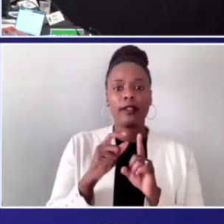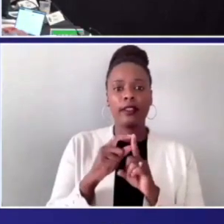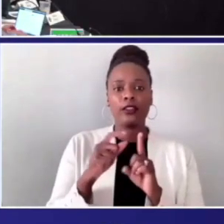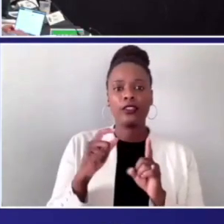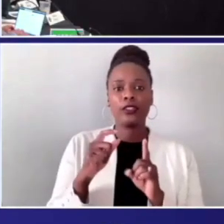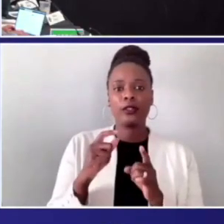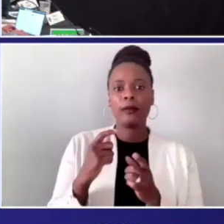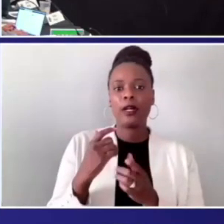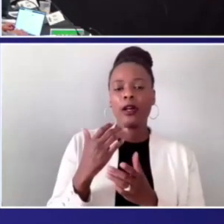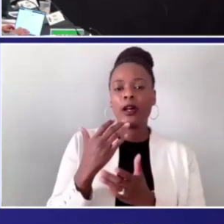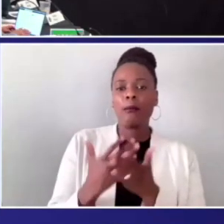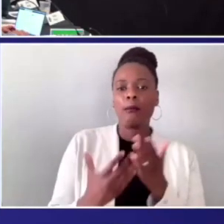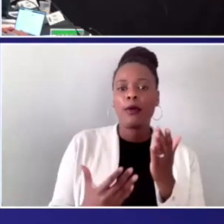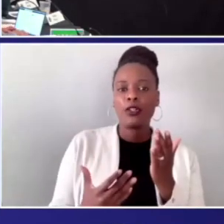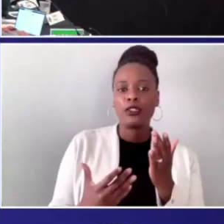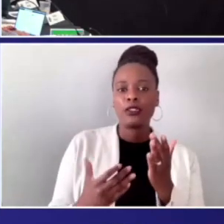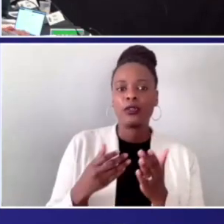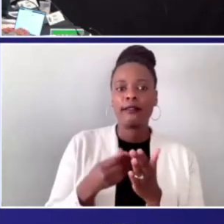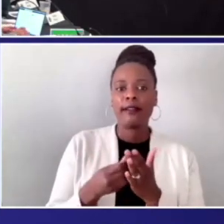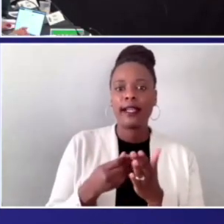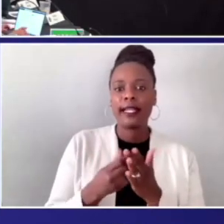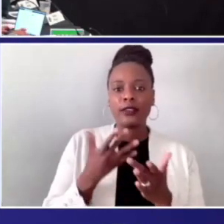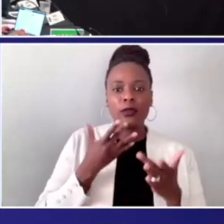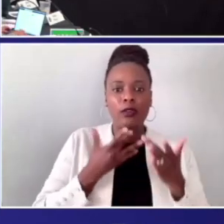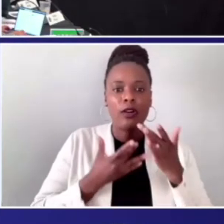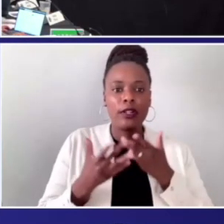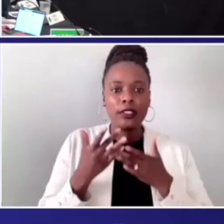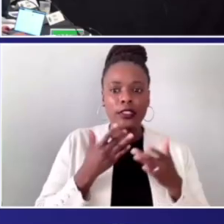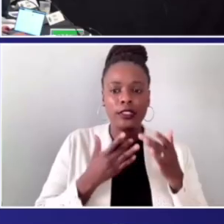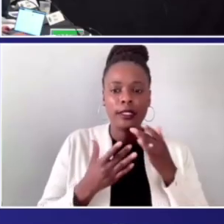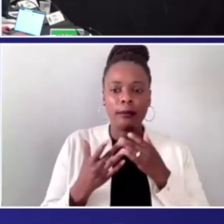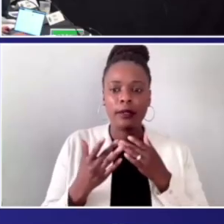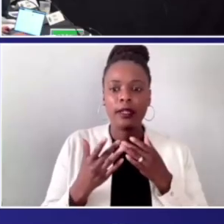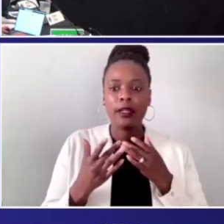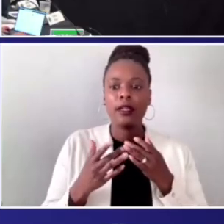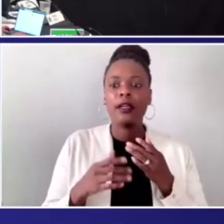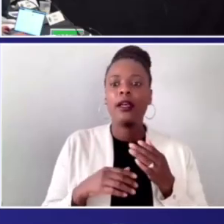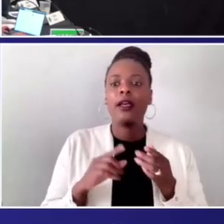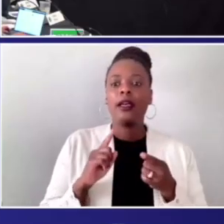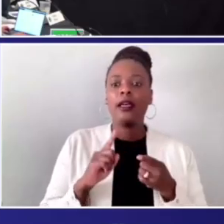and then we put in the terms, when their aggregate monthly payment amount exceeds the applicable amount.